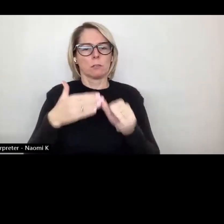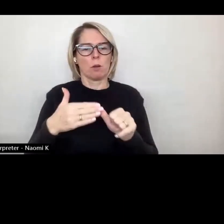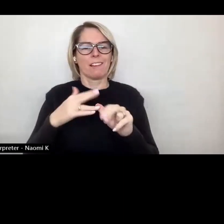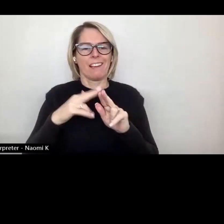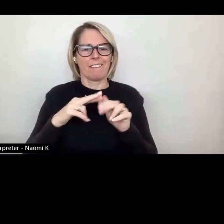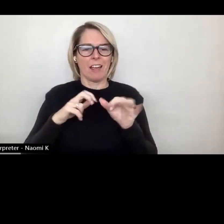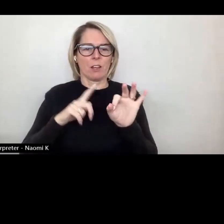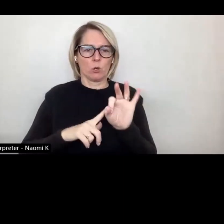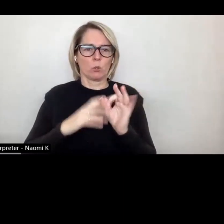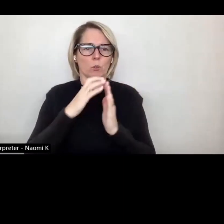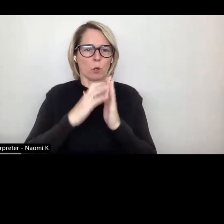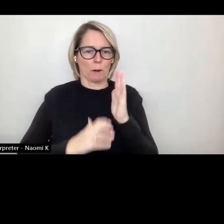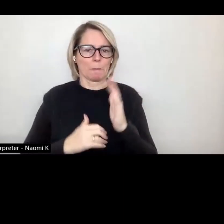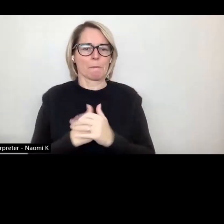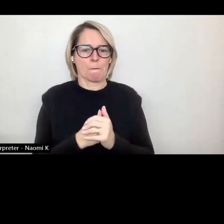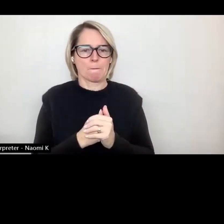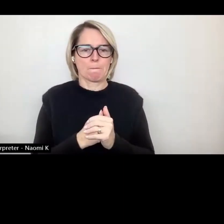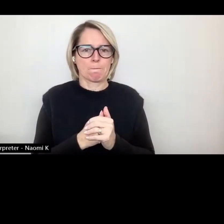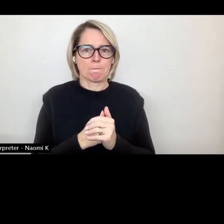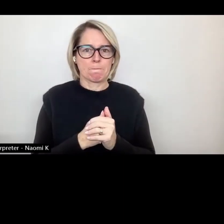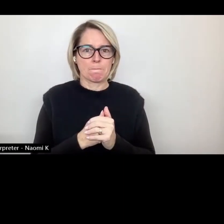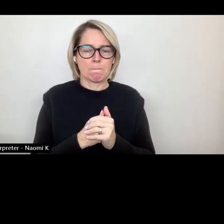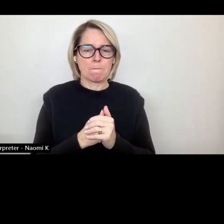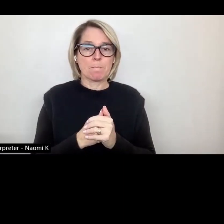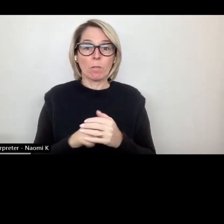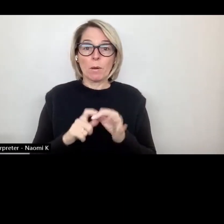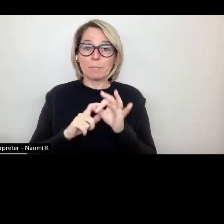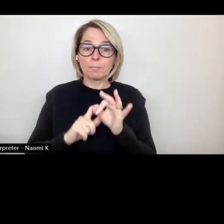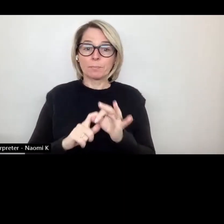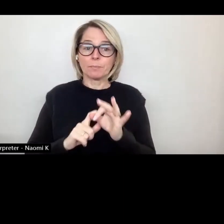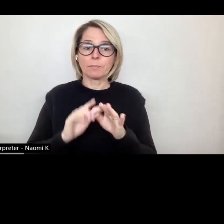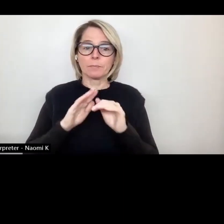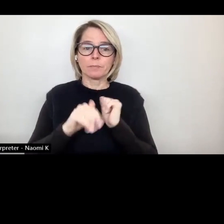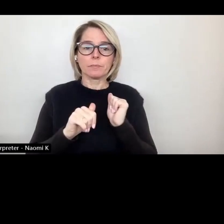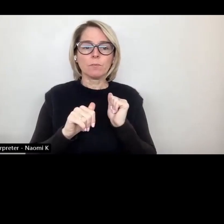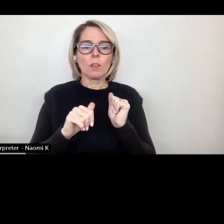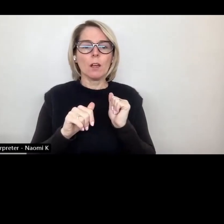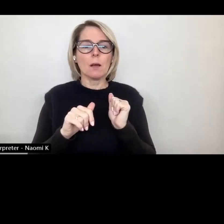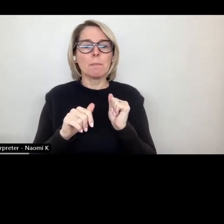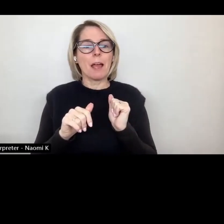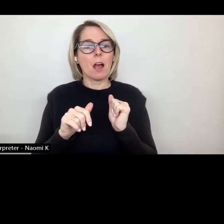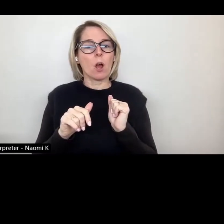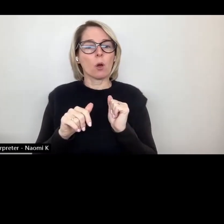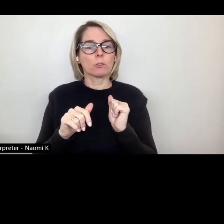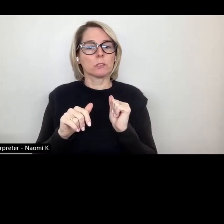There's some questions about the character limit for Grant applications.